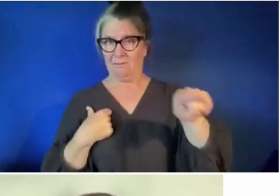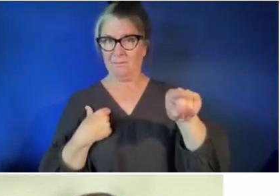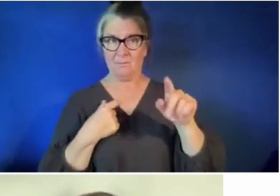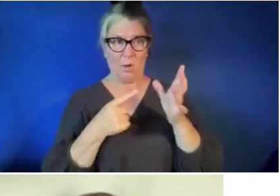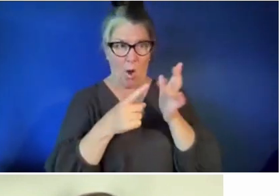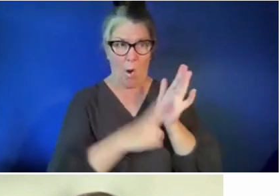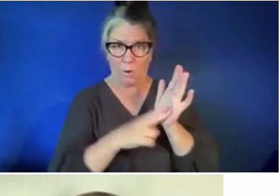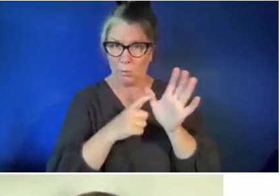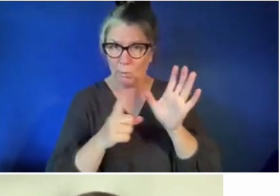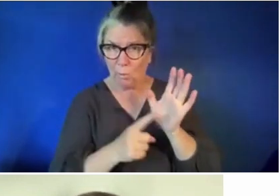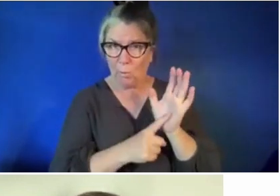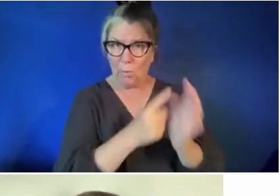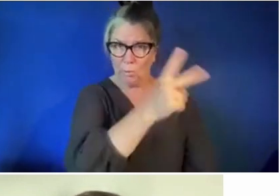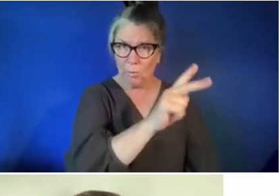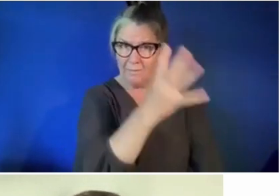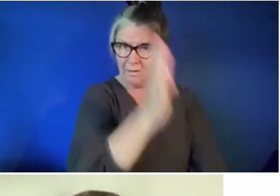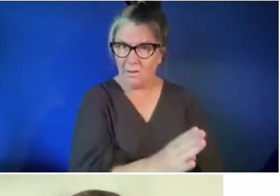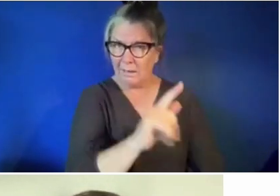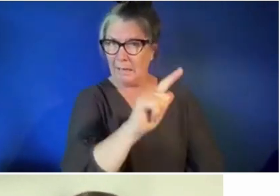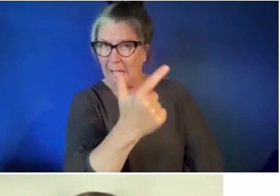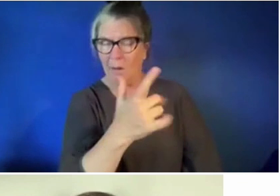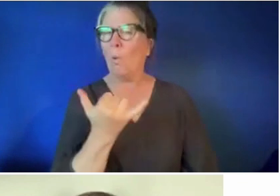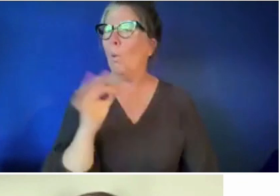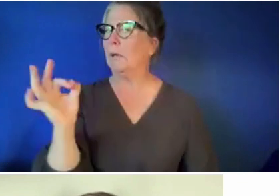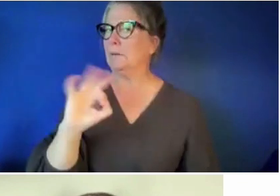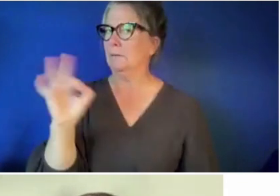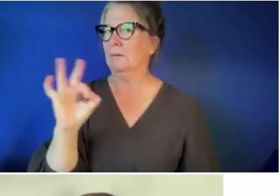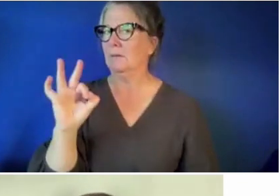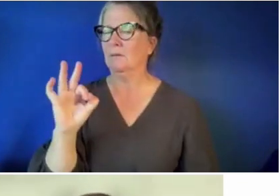The other thing I'd mention that is also quite clear in the empirics